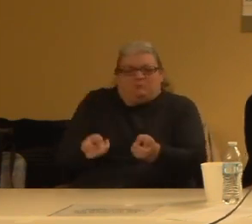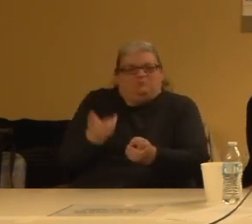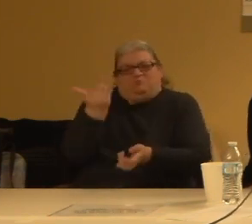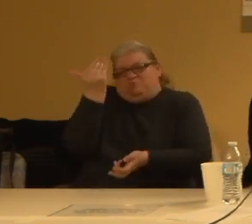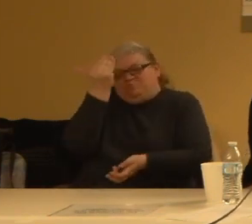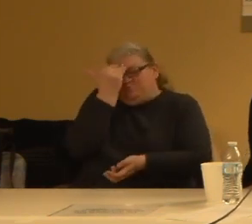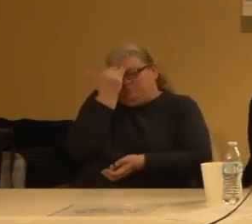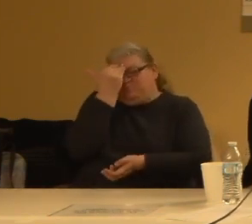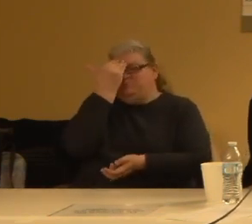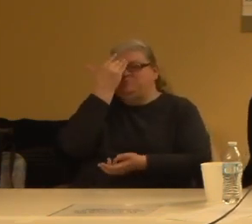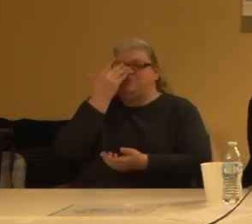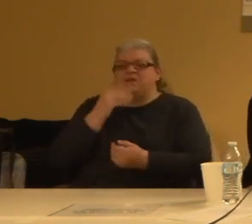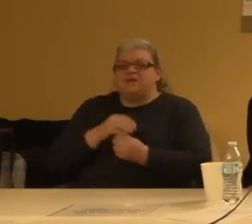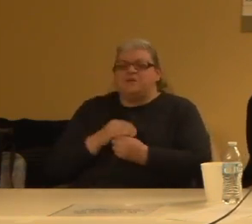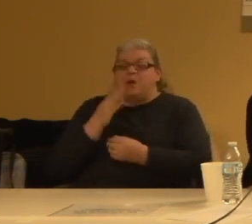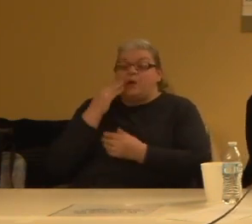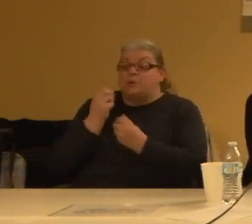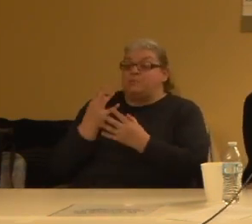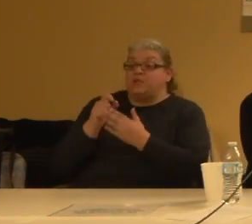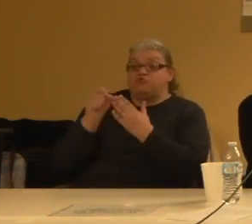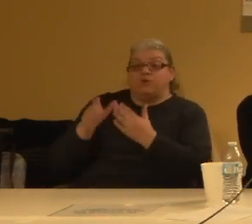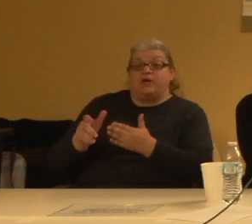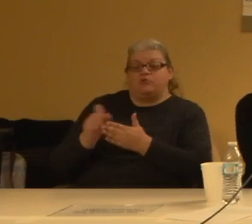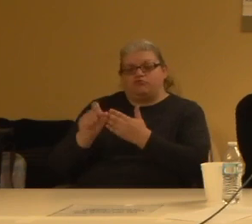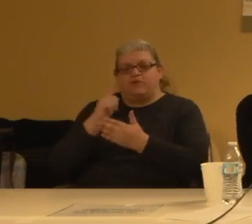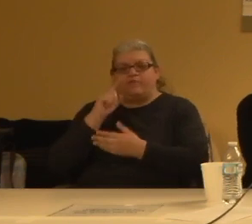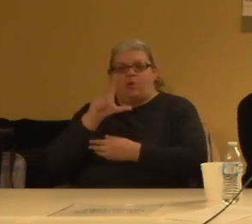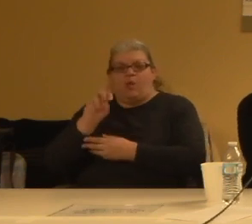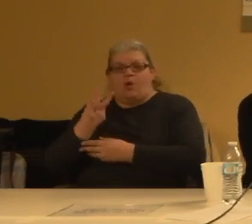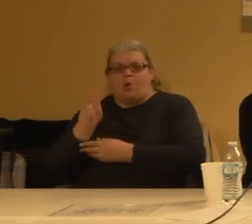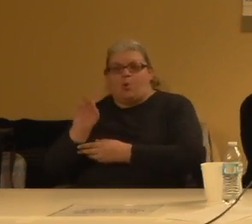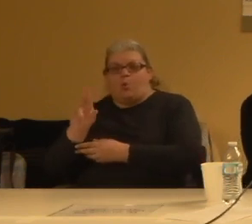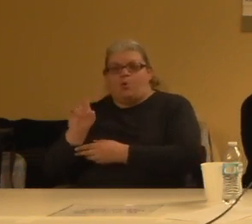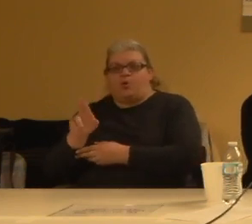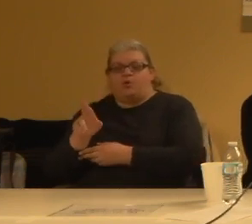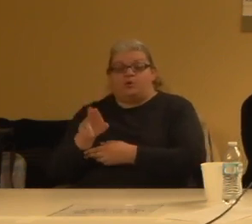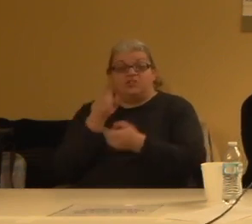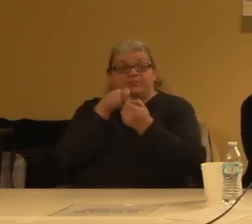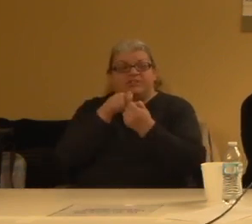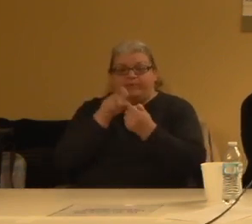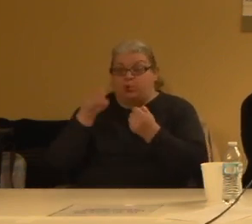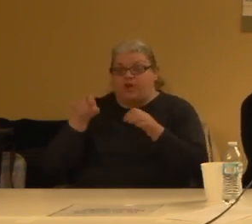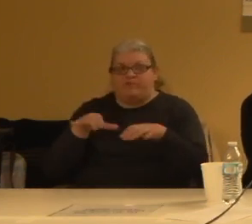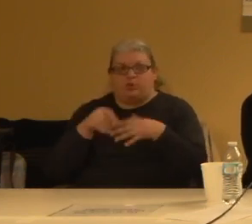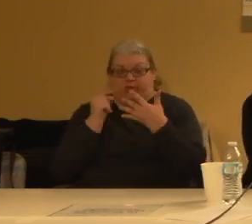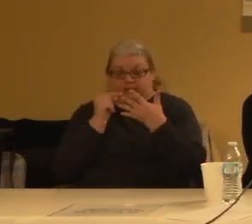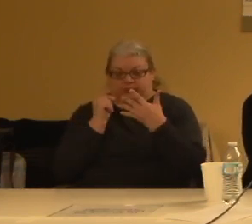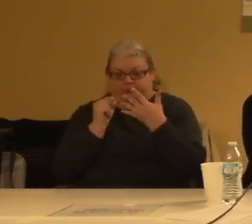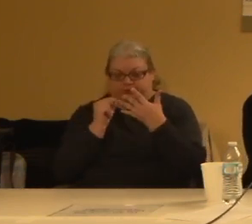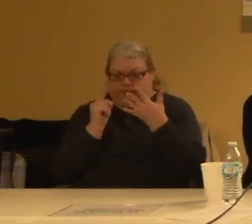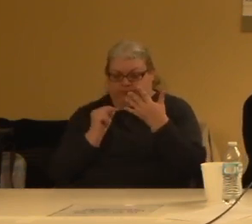a lot of writers who've written for Law and Order, they are so specific about "This is what you have to do, this is what we want you to do,